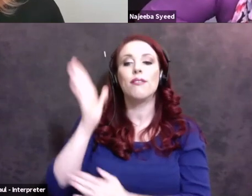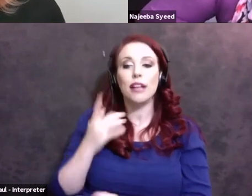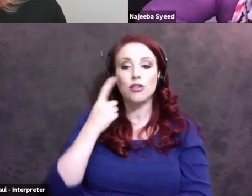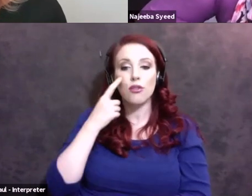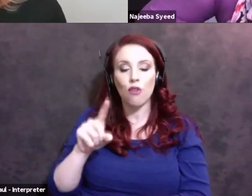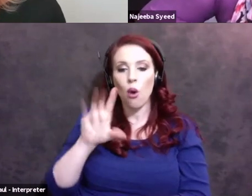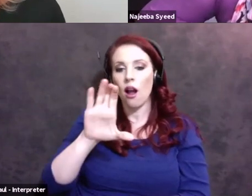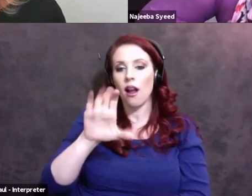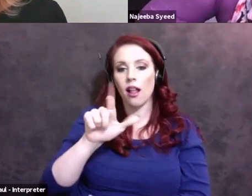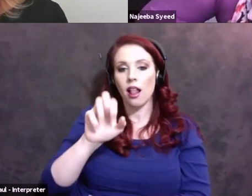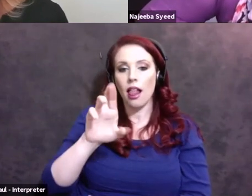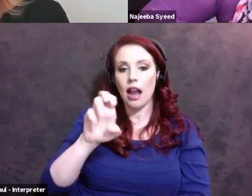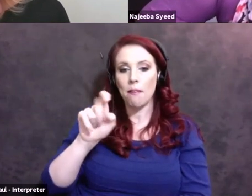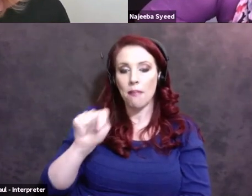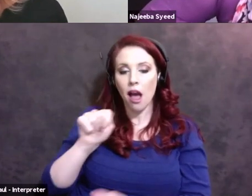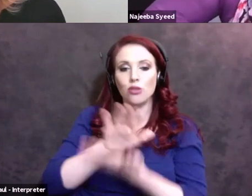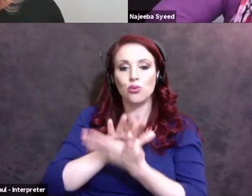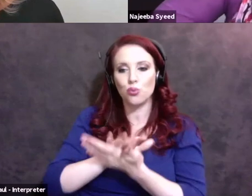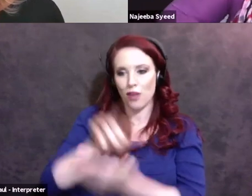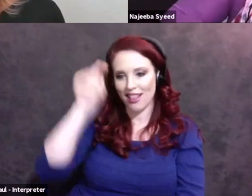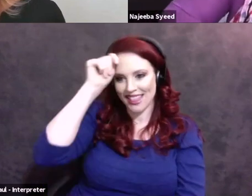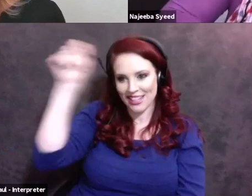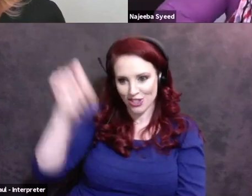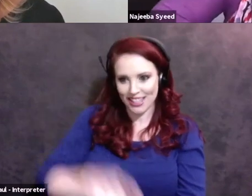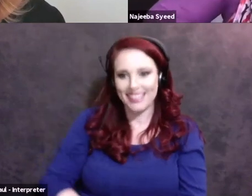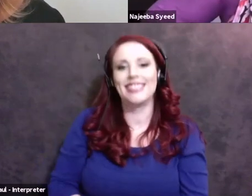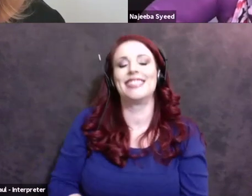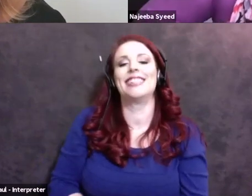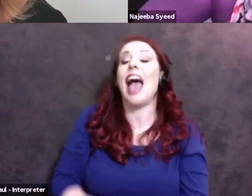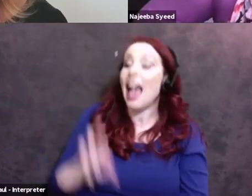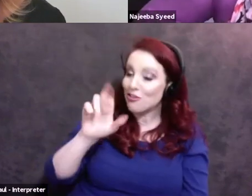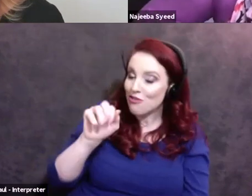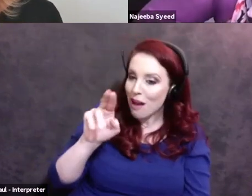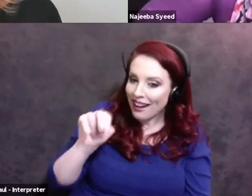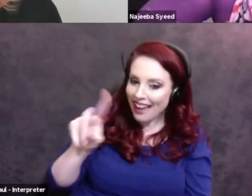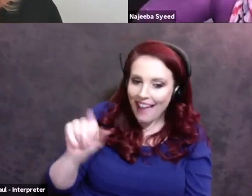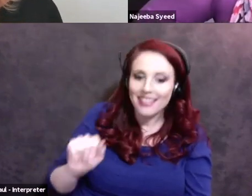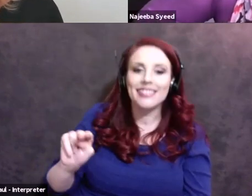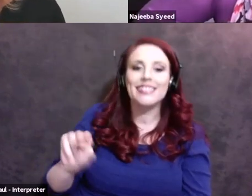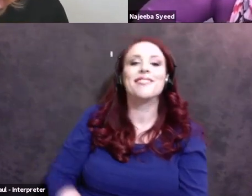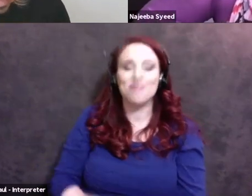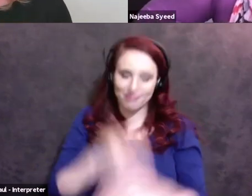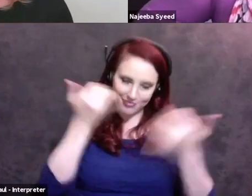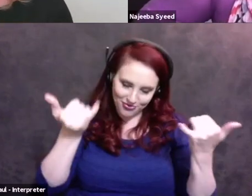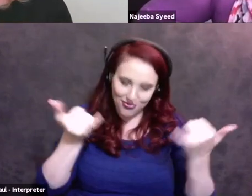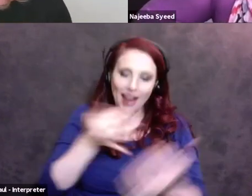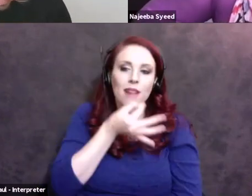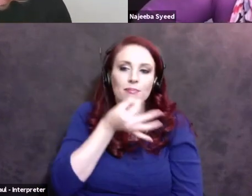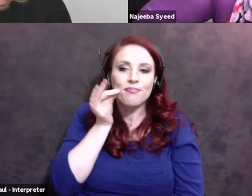Welcome, Najeeba and Ramadan Mubarak. Oh, thank you. Yes, we are fasting for this month, we wake up at sunrise and